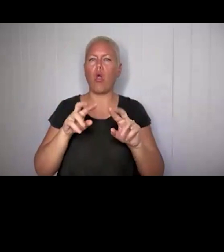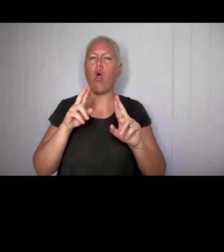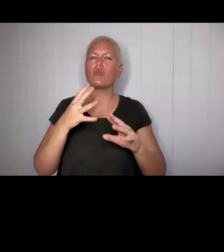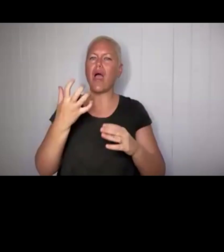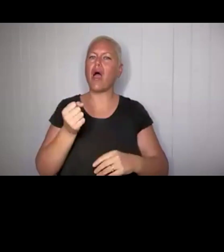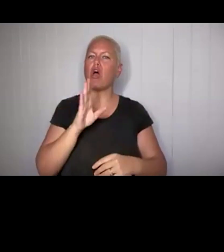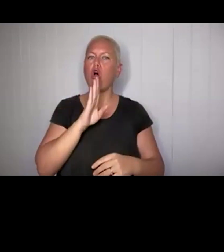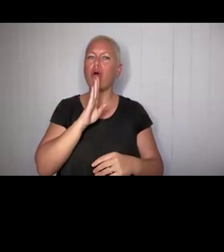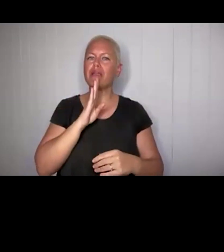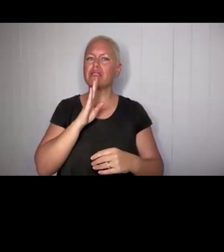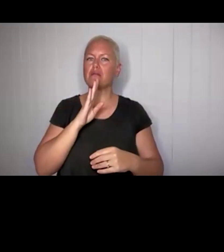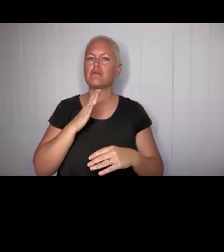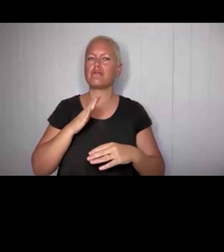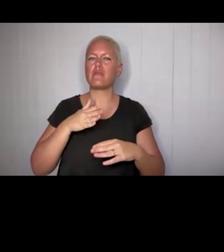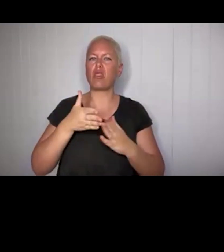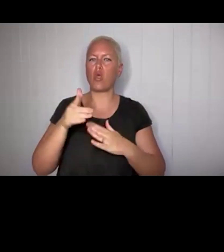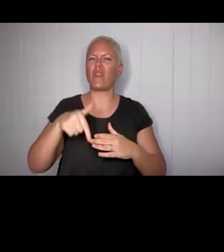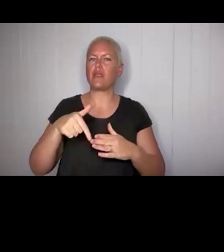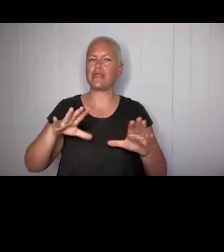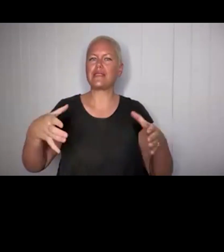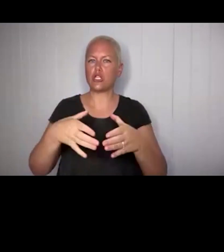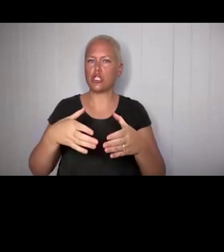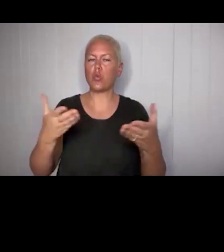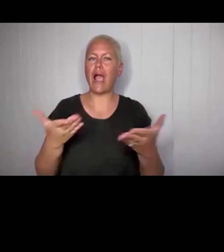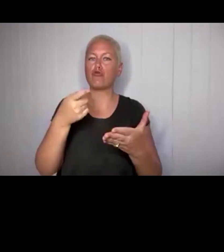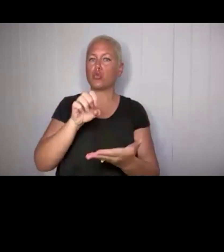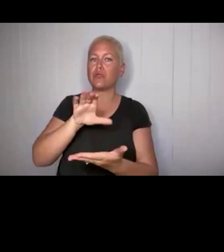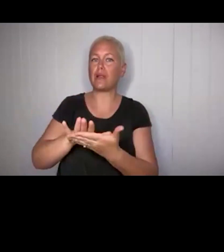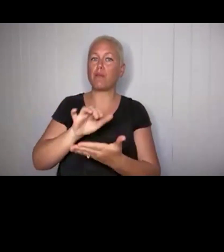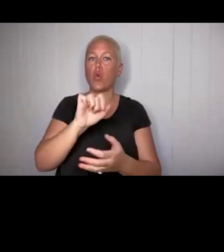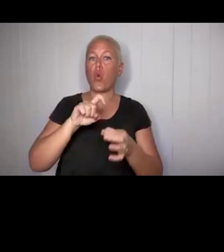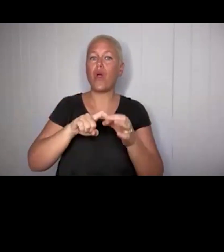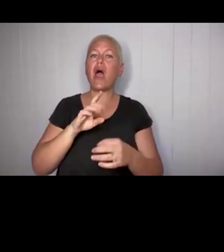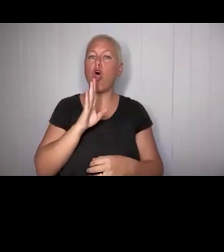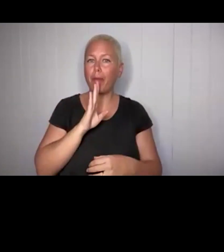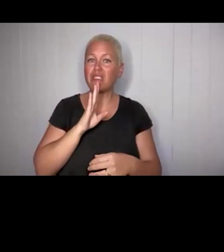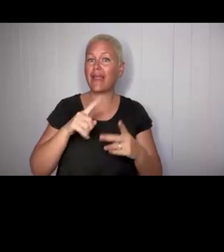conversation today, and we really encourage you to submit your questions anonymously where possible.